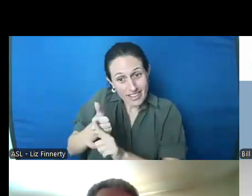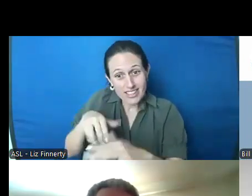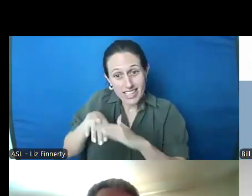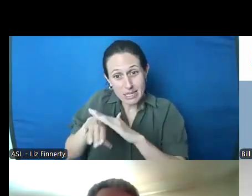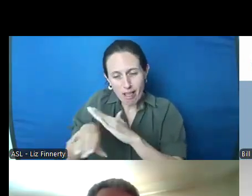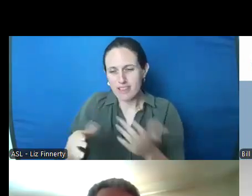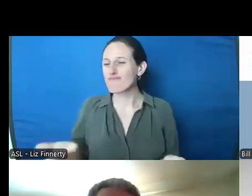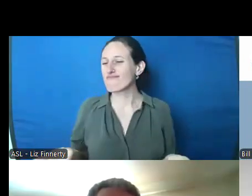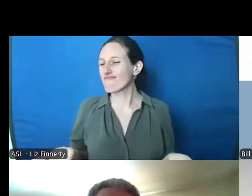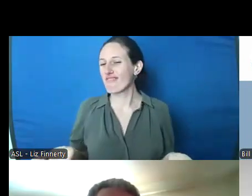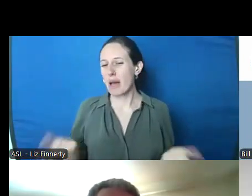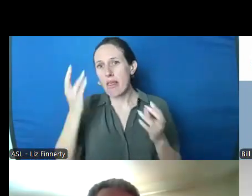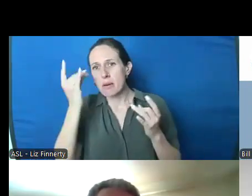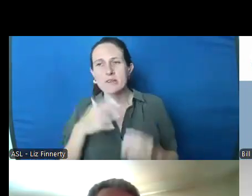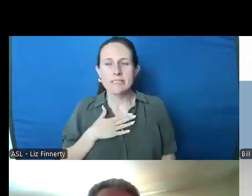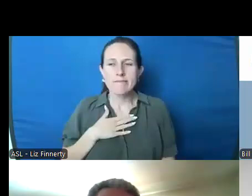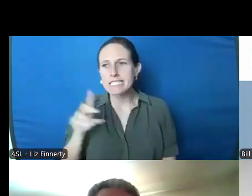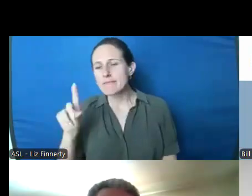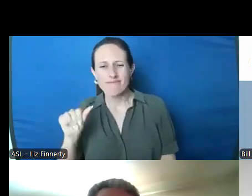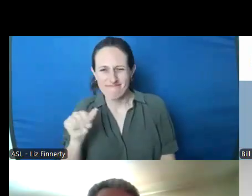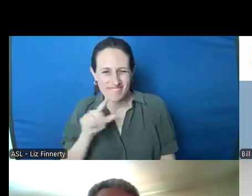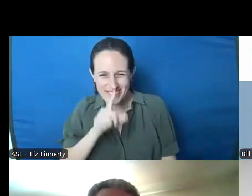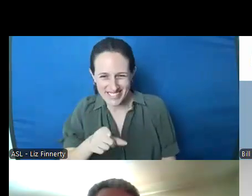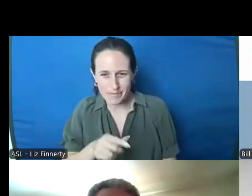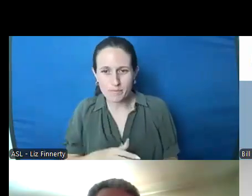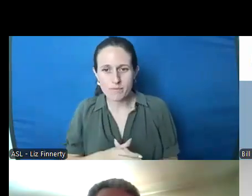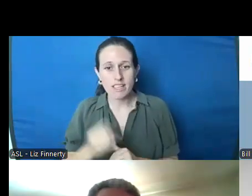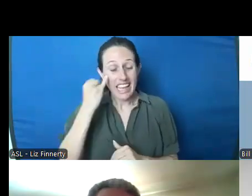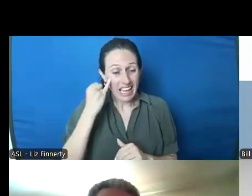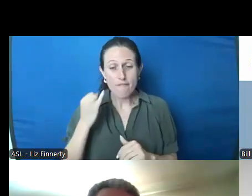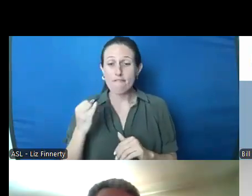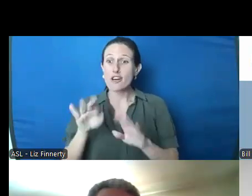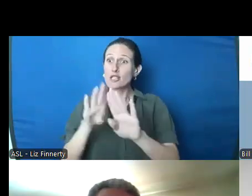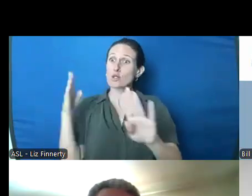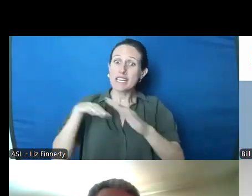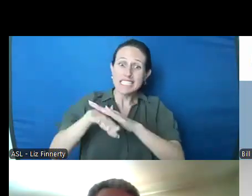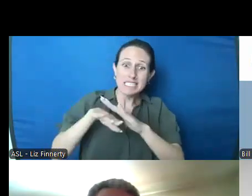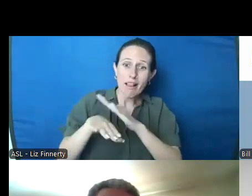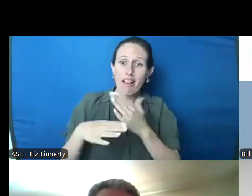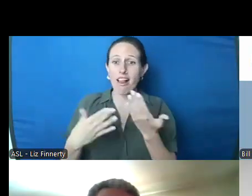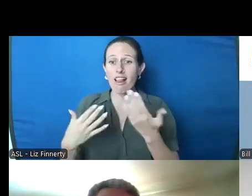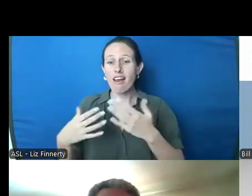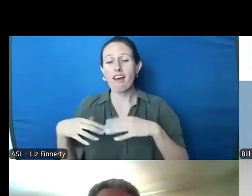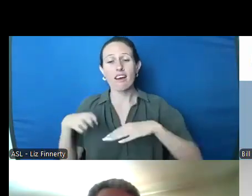disability when I'm in an accessibility environment. If I've got the powered doors, the elevators in the building, if I